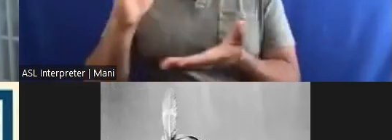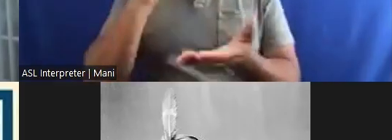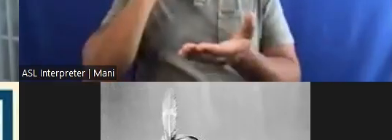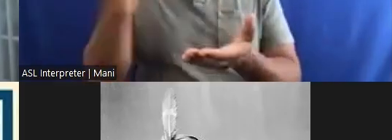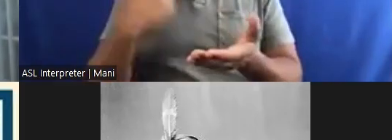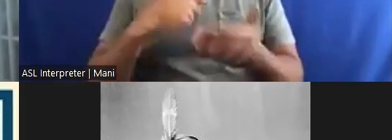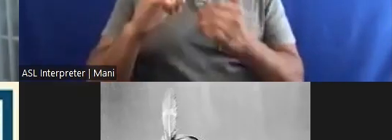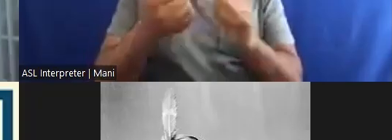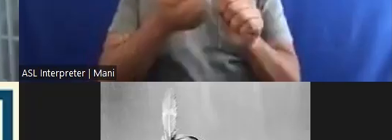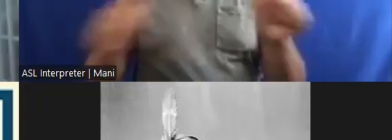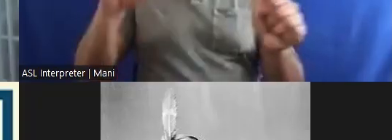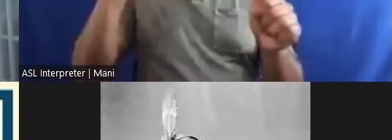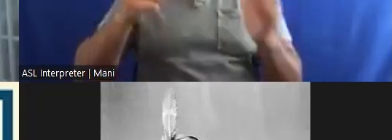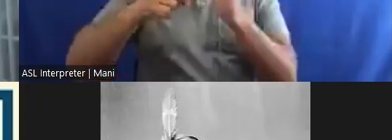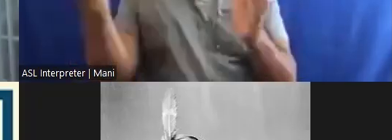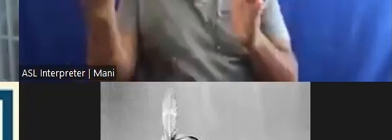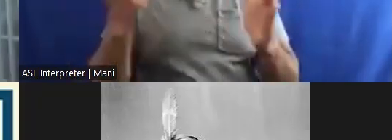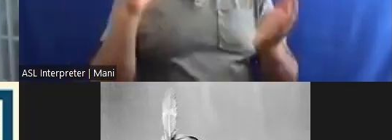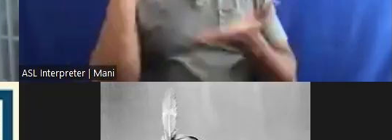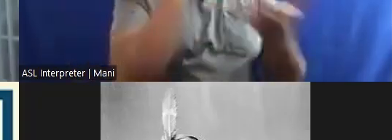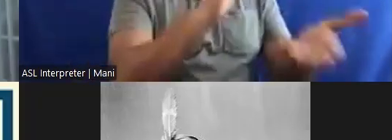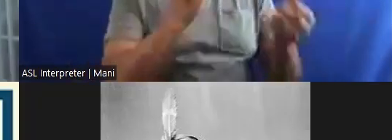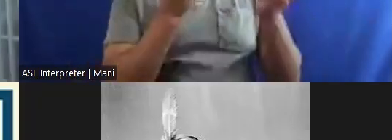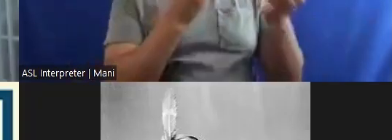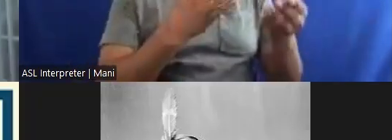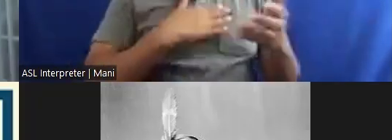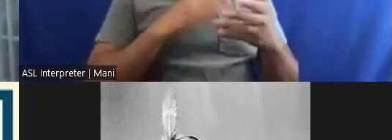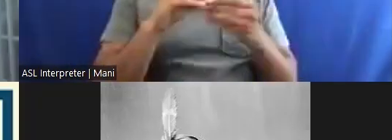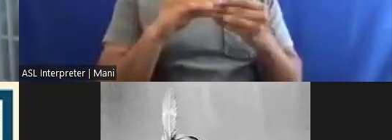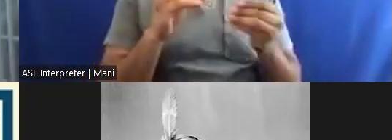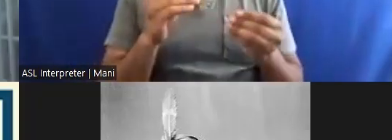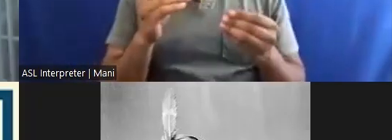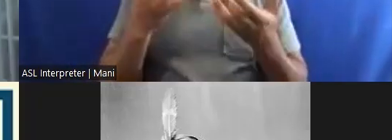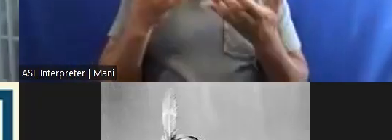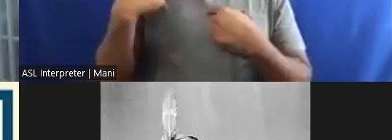And there has been some talk about a universal intake form,